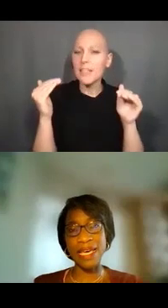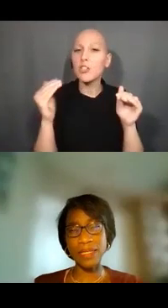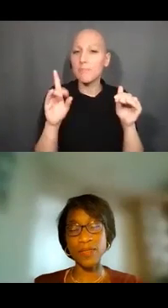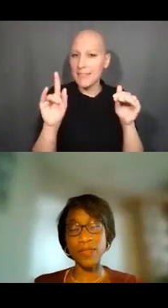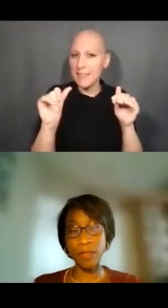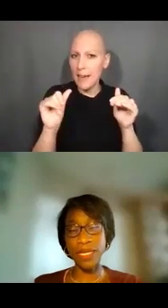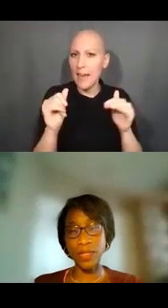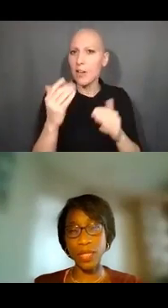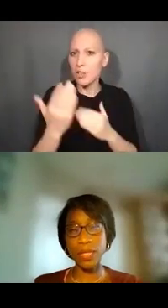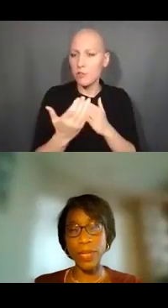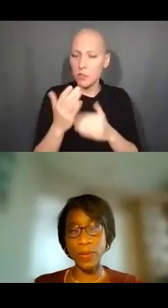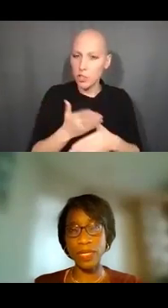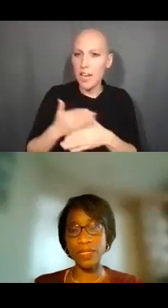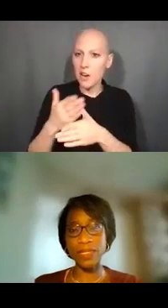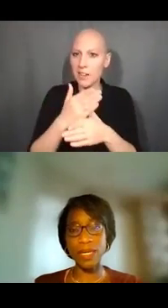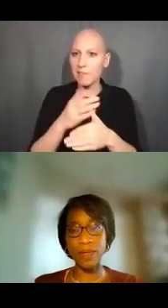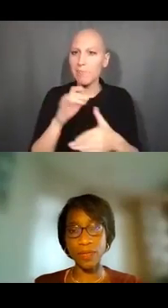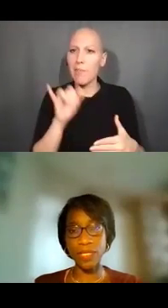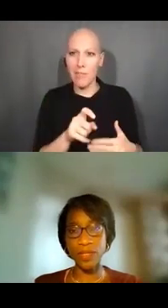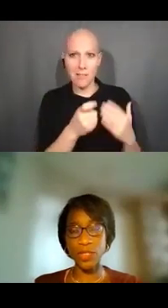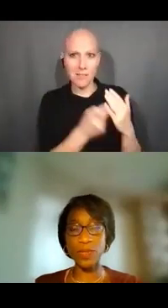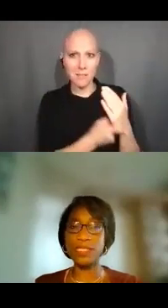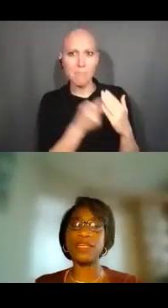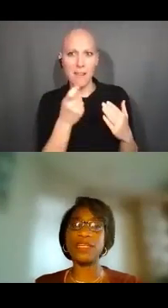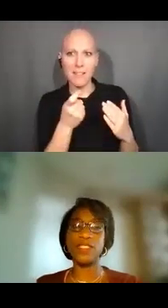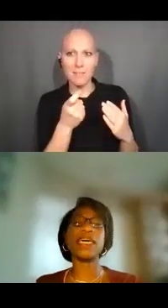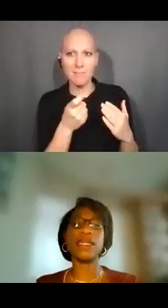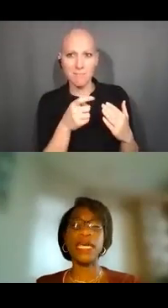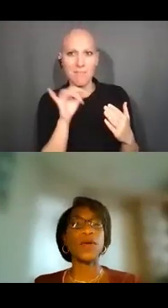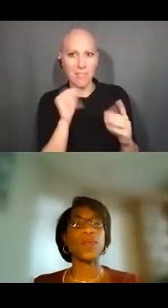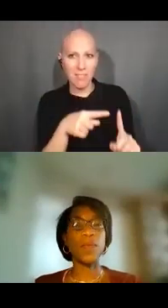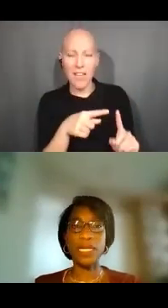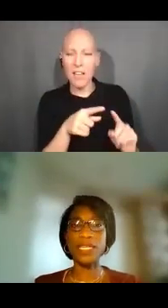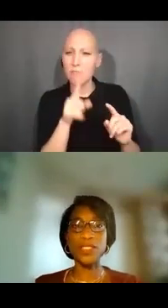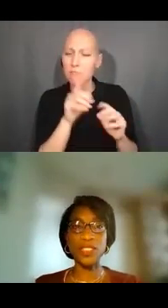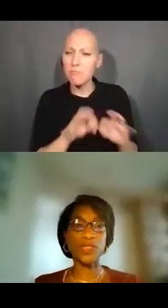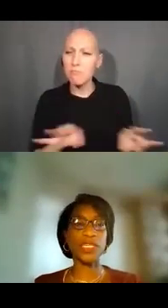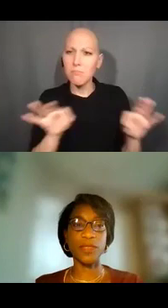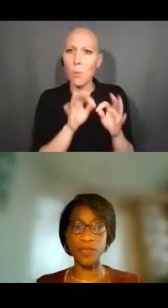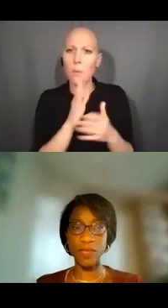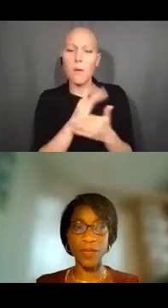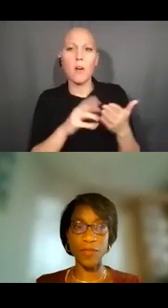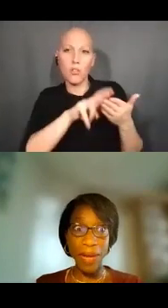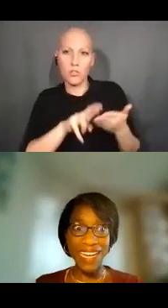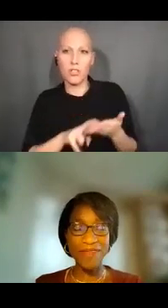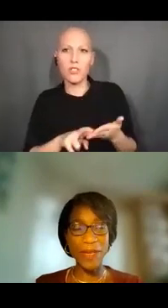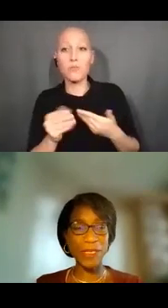and is a fundamental component of the research process. So again, wanting to just sort of remind folks